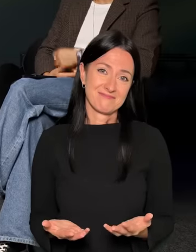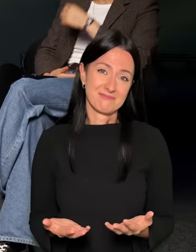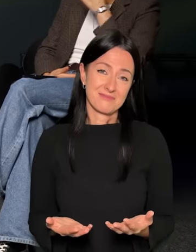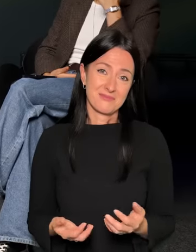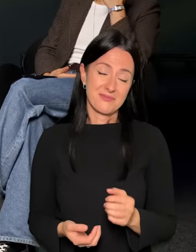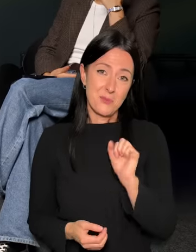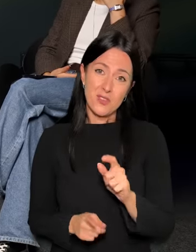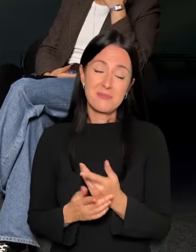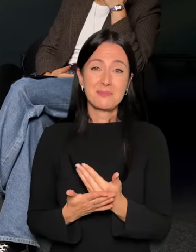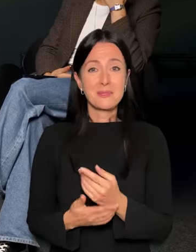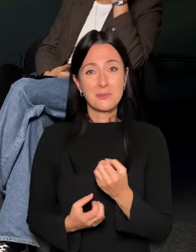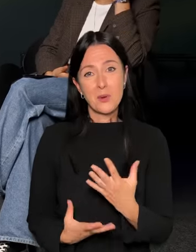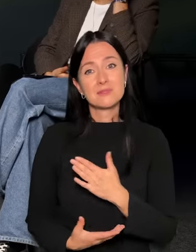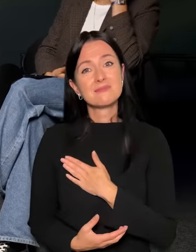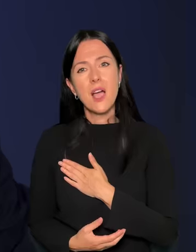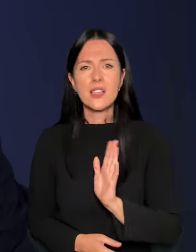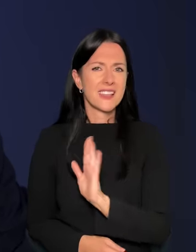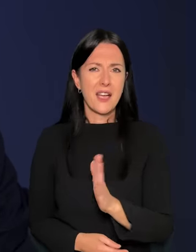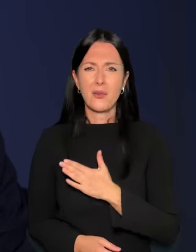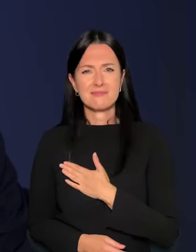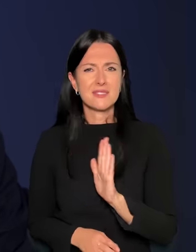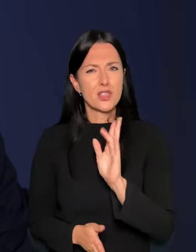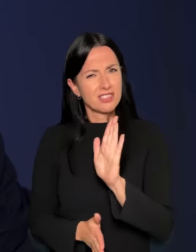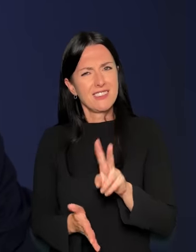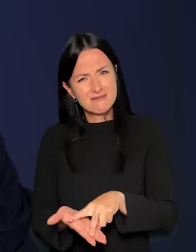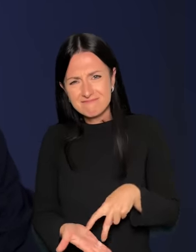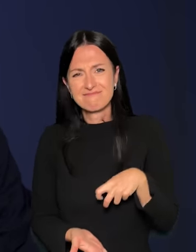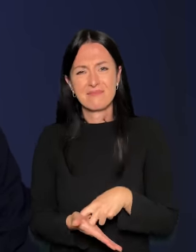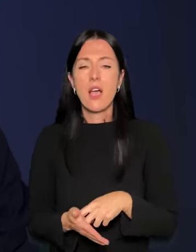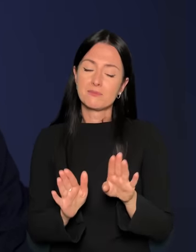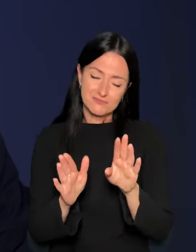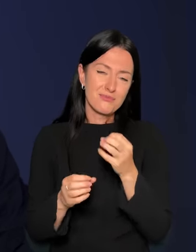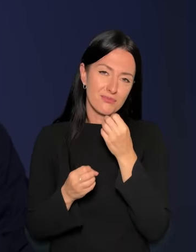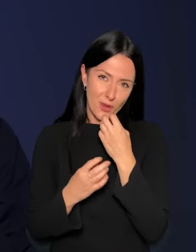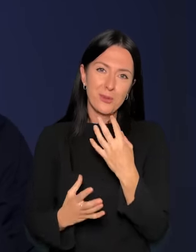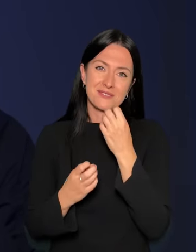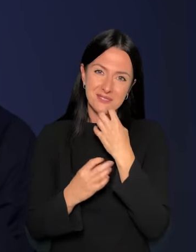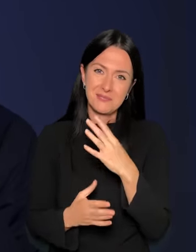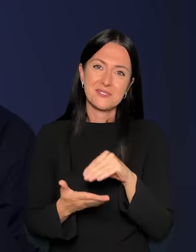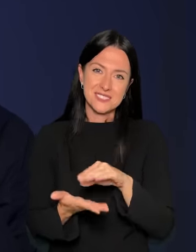actually put your hands together? No, no hands, just on your knees. Okay, okay, we got it. So what else?